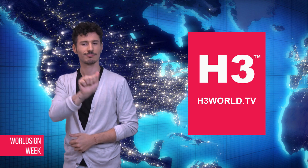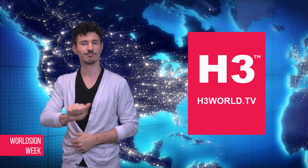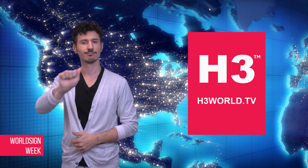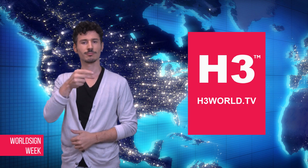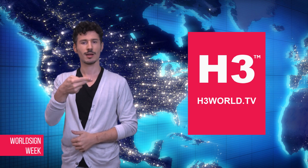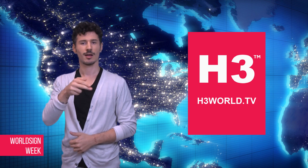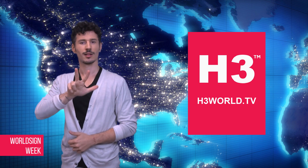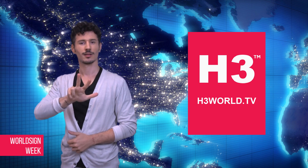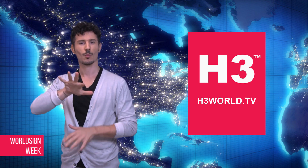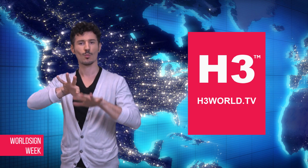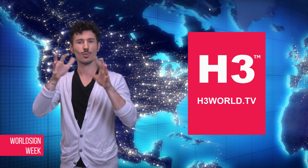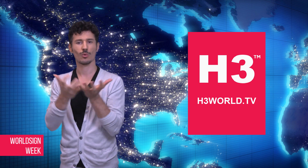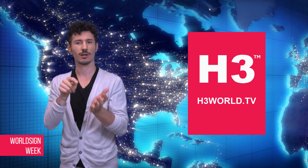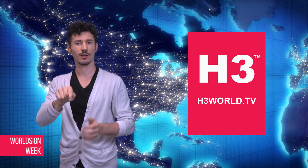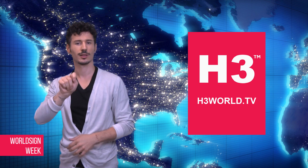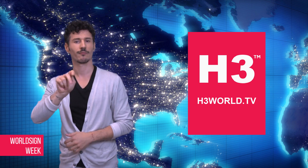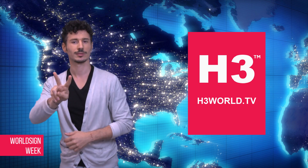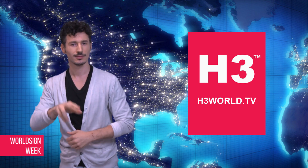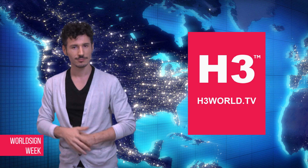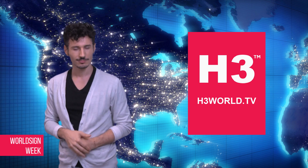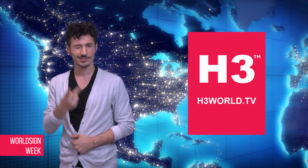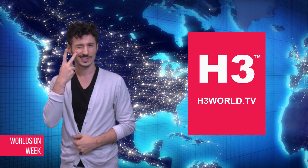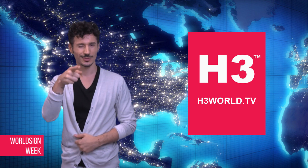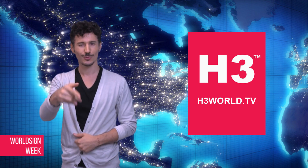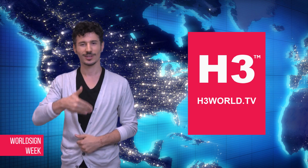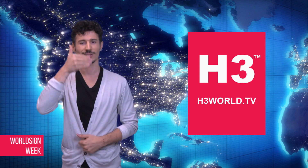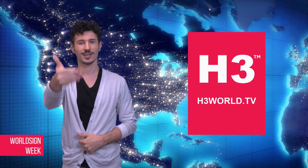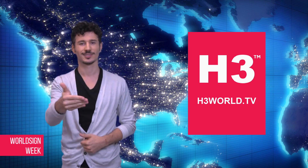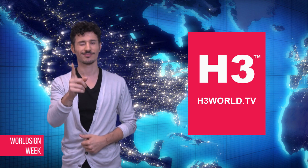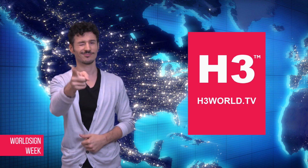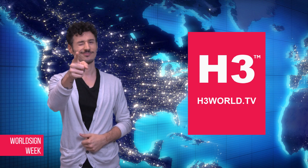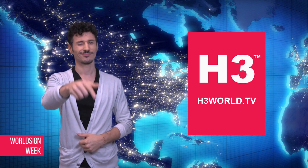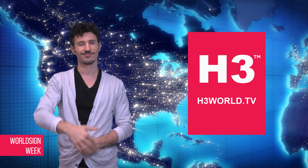news@h3world.tv. See you next week.